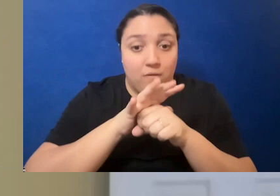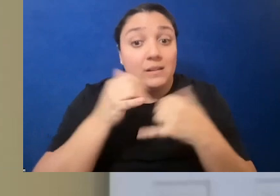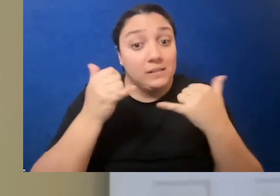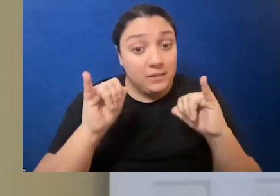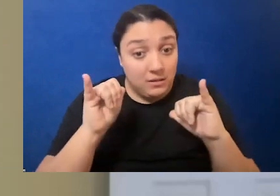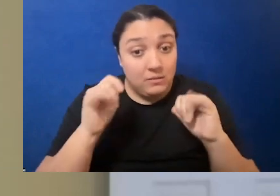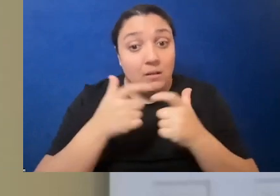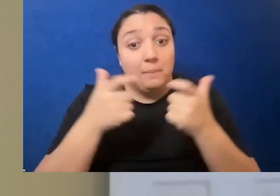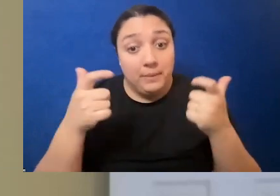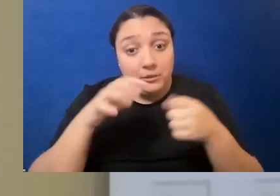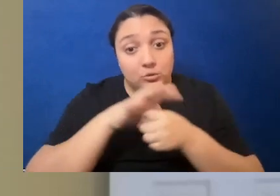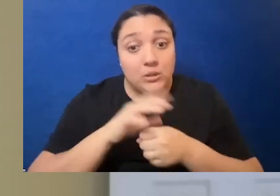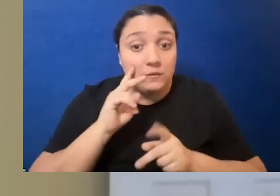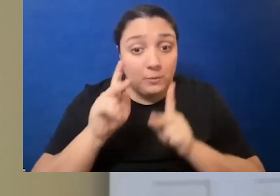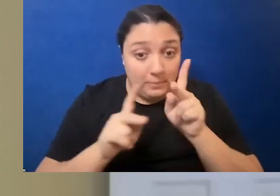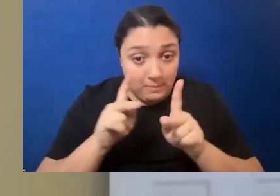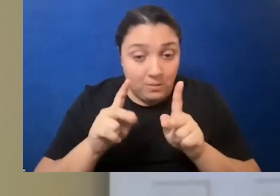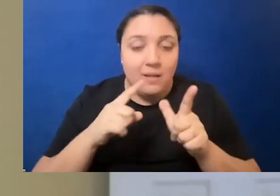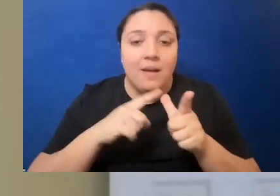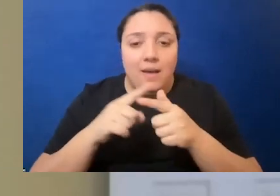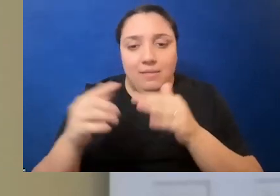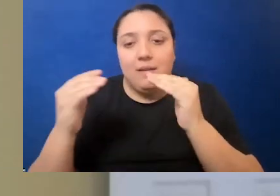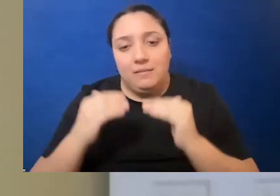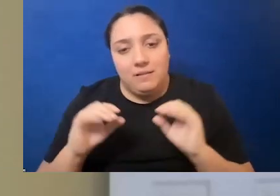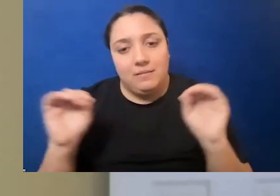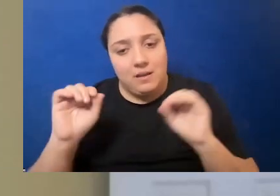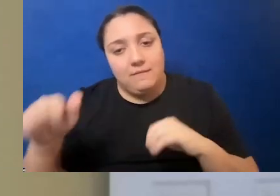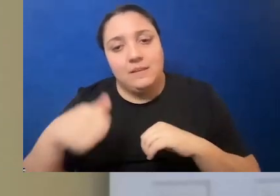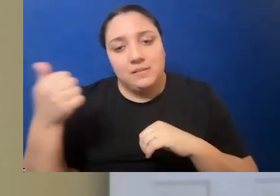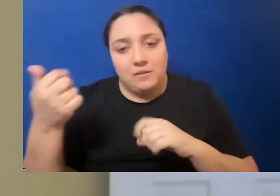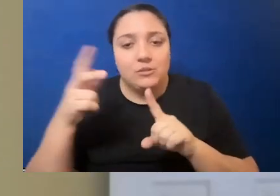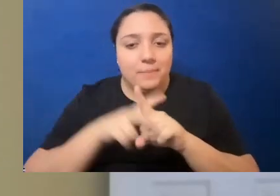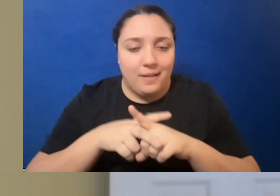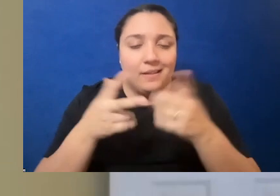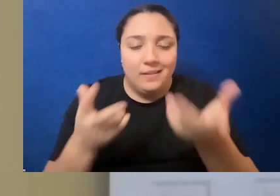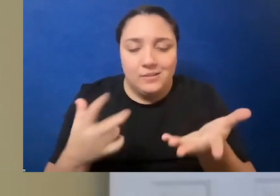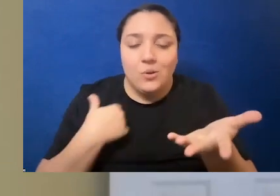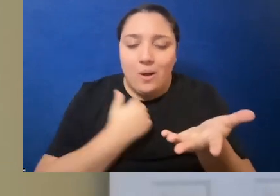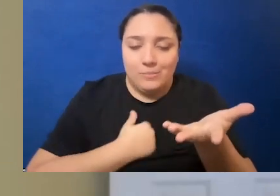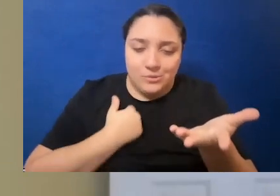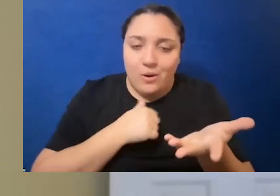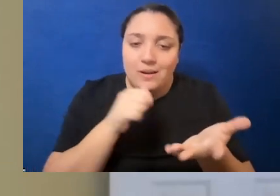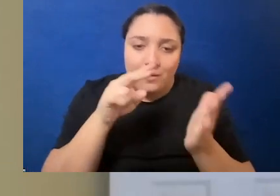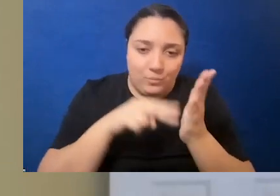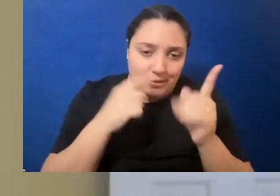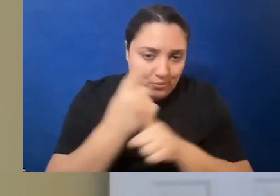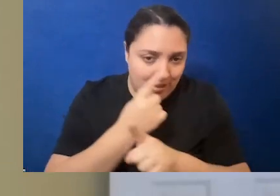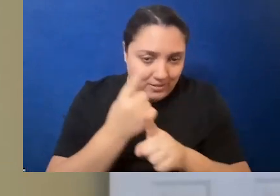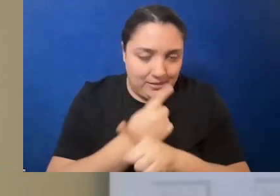SECOND POLL THAT PEOPLE ALSO DID TOO. FEAR OF COVID IS STILL A SIGNIFICANT STRESS FOR PEOPLE